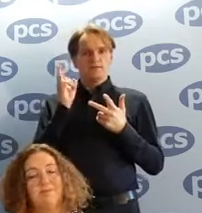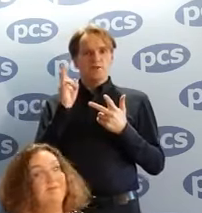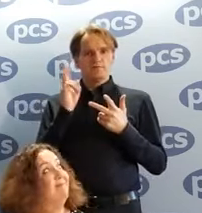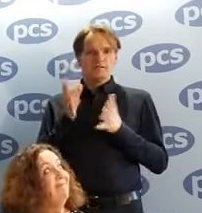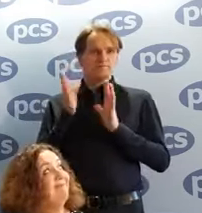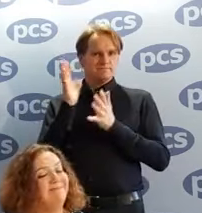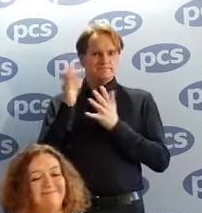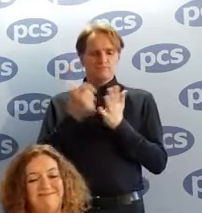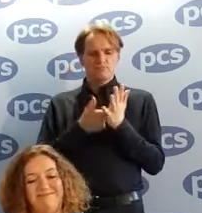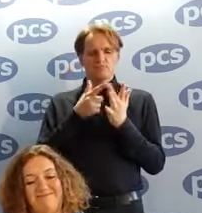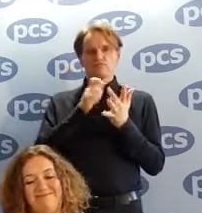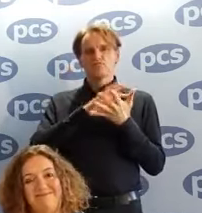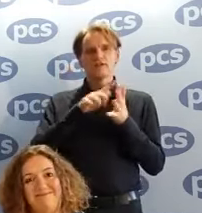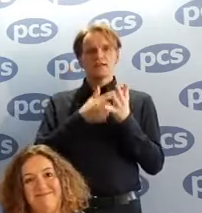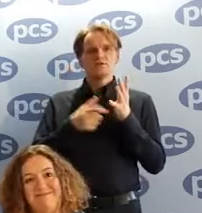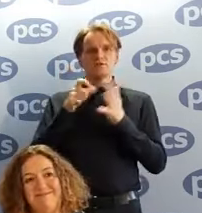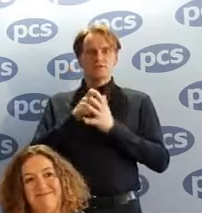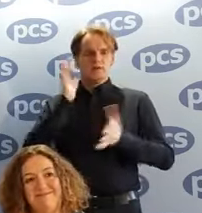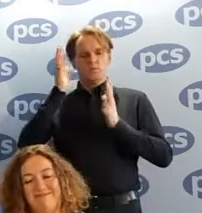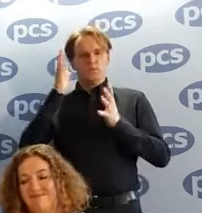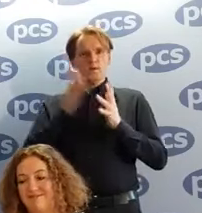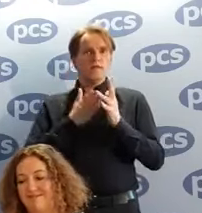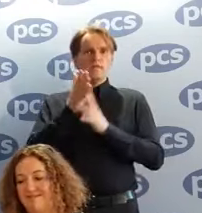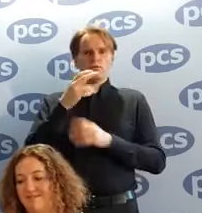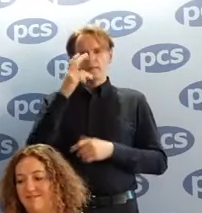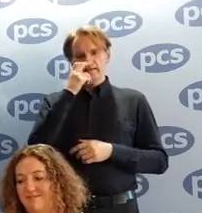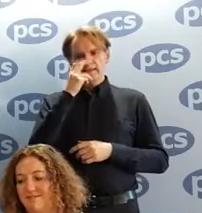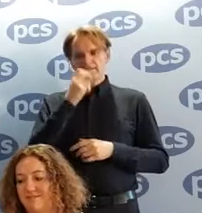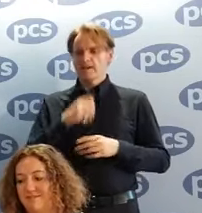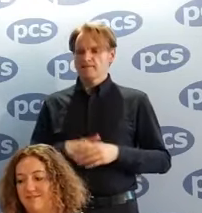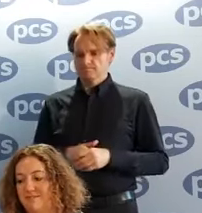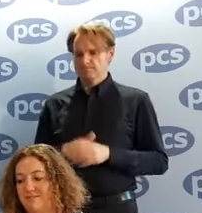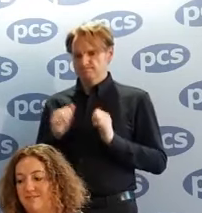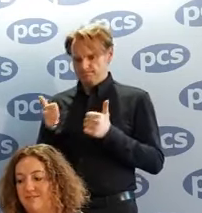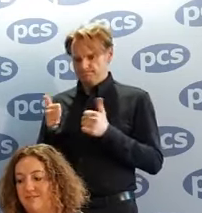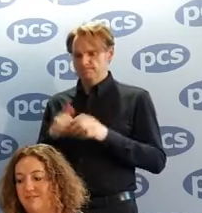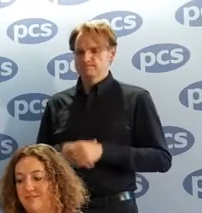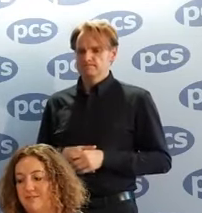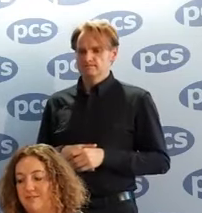who's been at the back there doing his thing in terms of that so thank you very